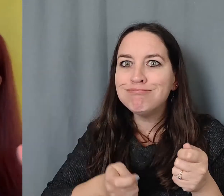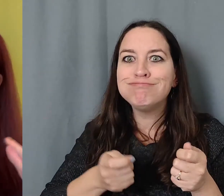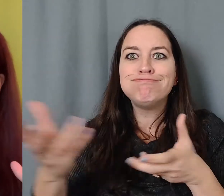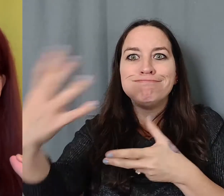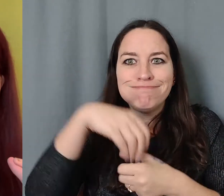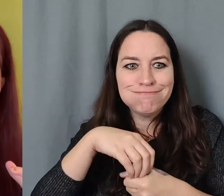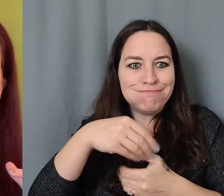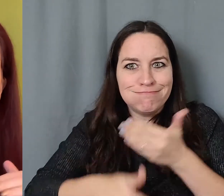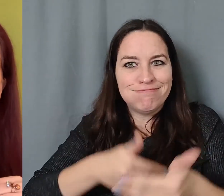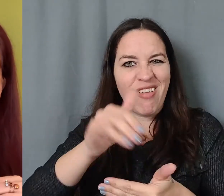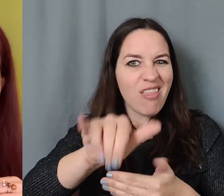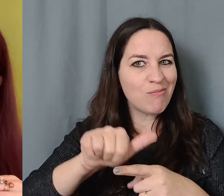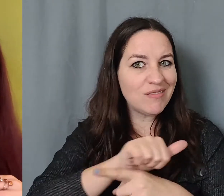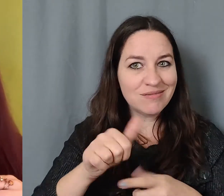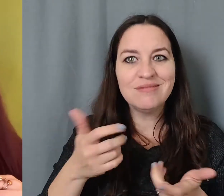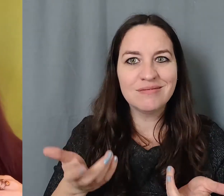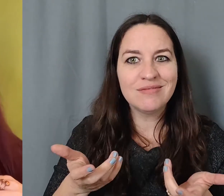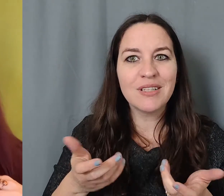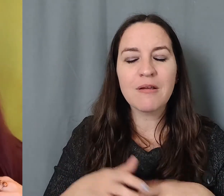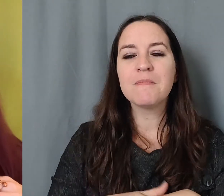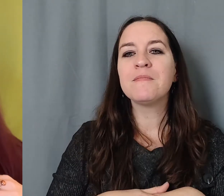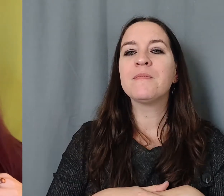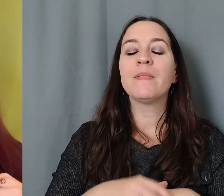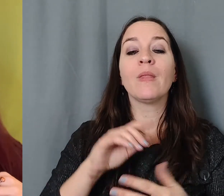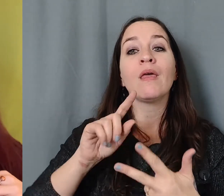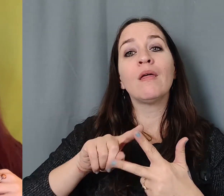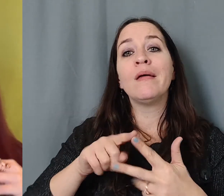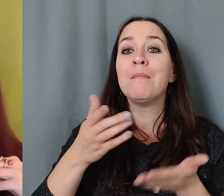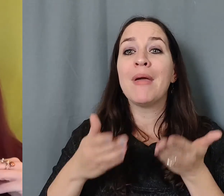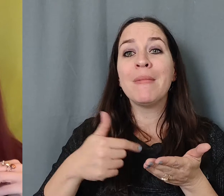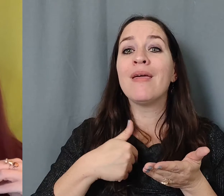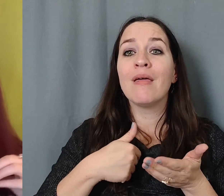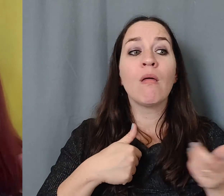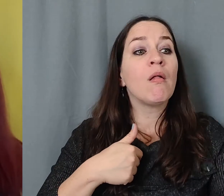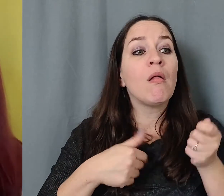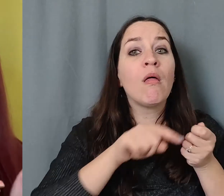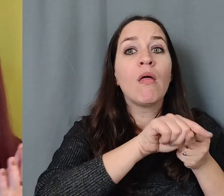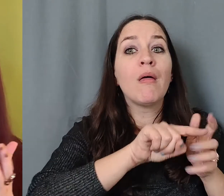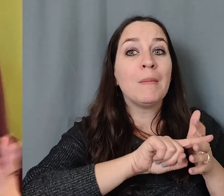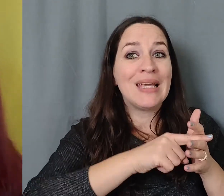whatever it is you're working on, that you're in the moderate ranges on. Or you might start working on a new thing and bring in some beginning skills from